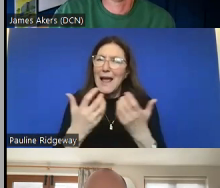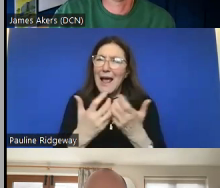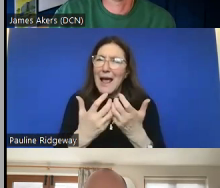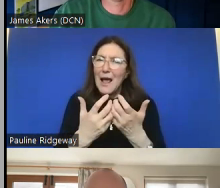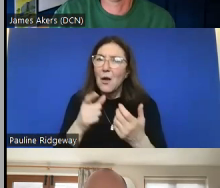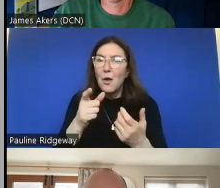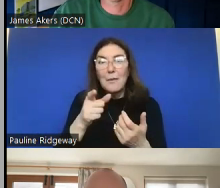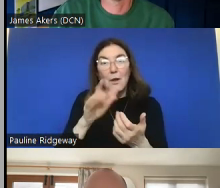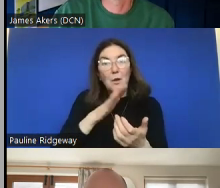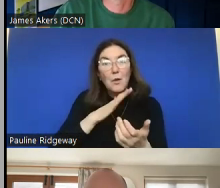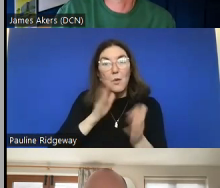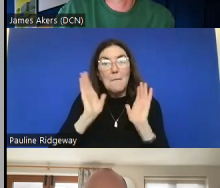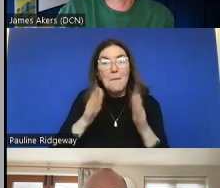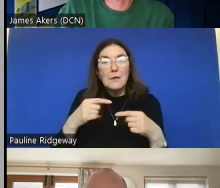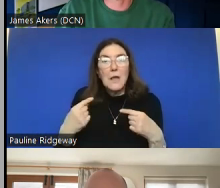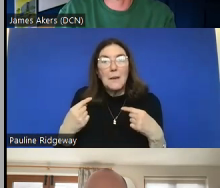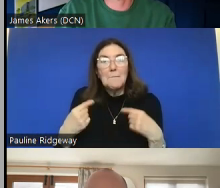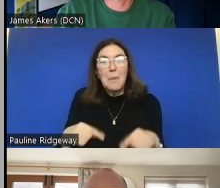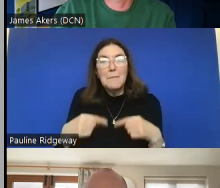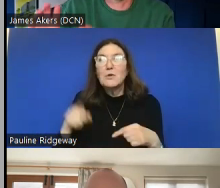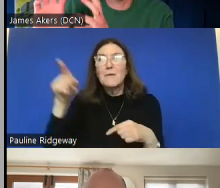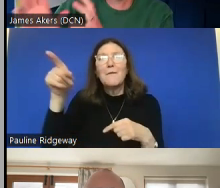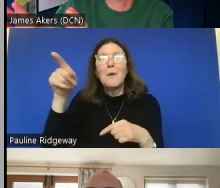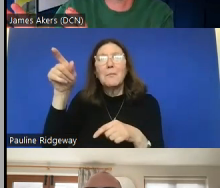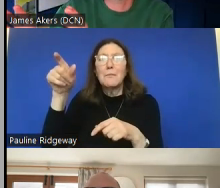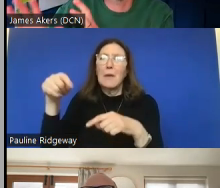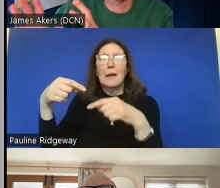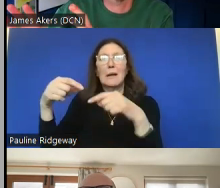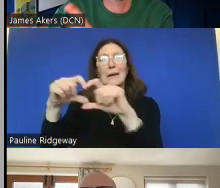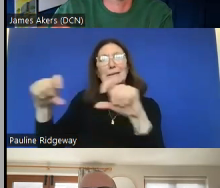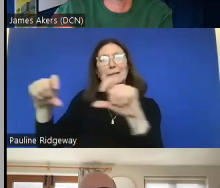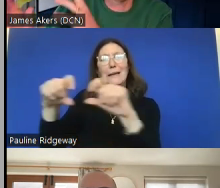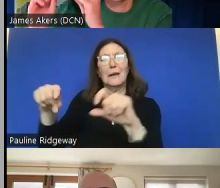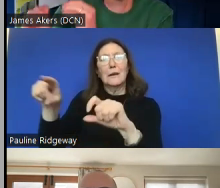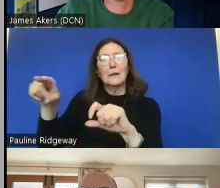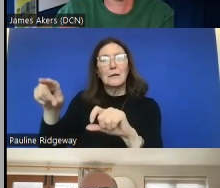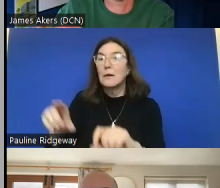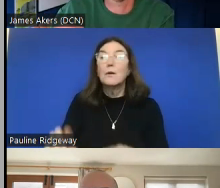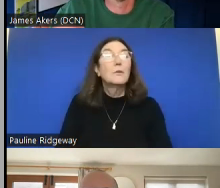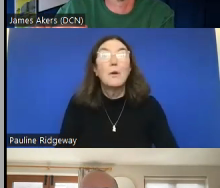No, you don't need permission. If you've integrated Google Analytics 4 with the ticketing system,